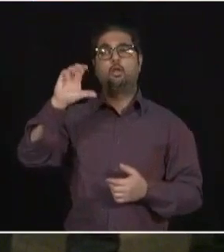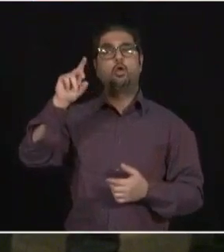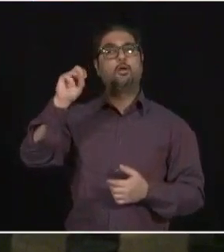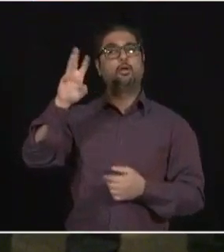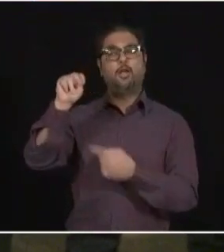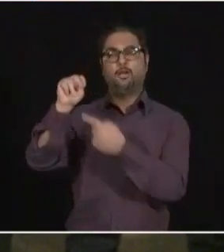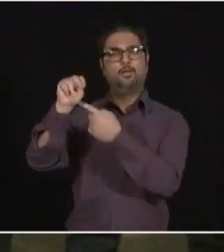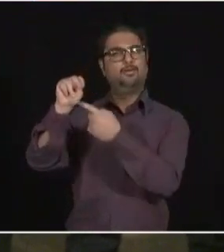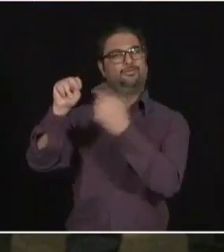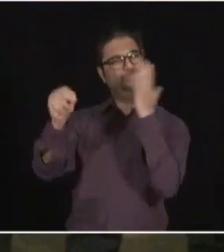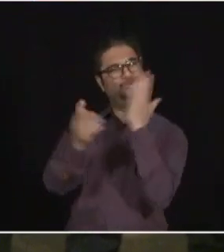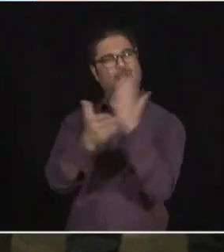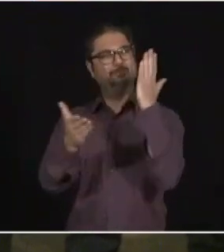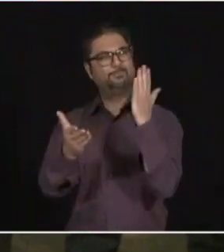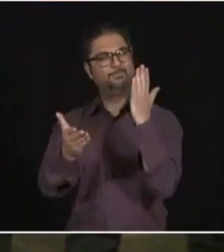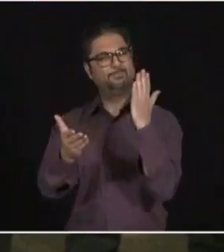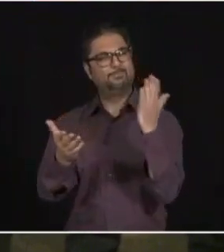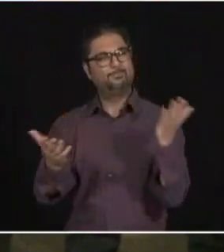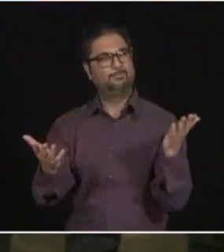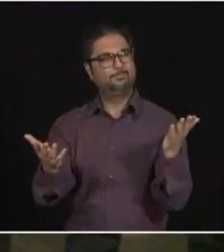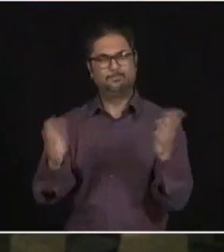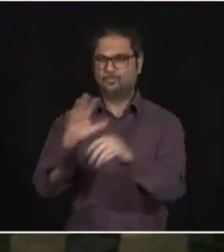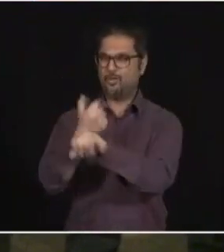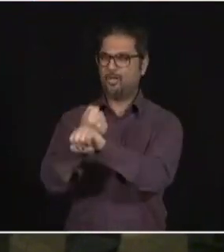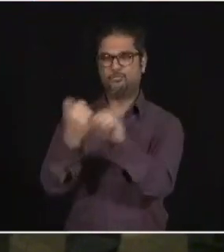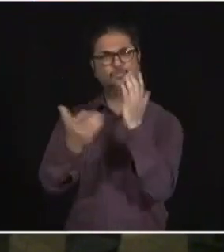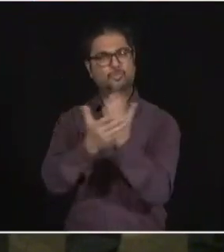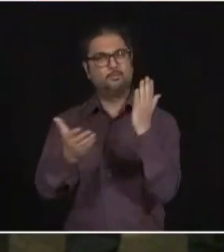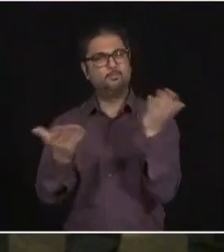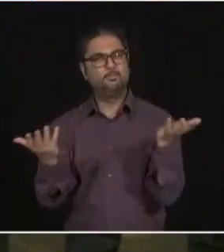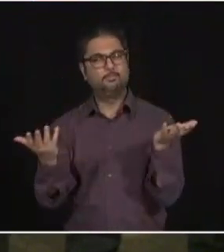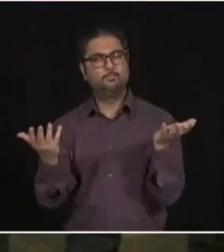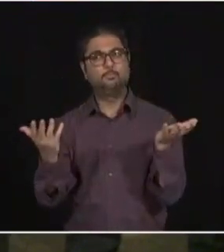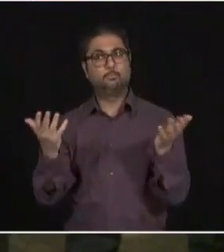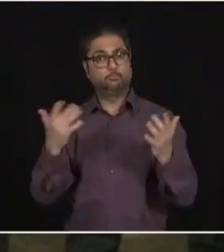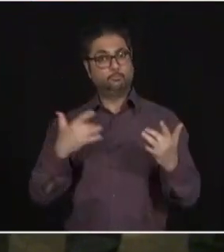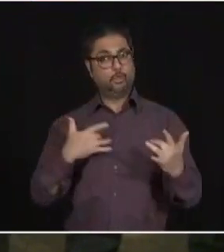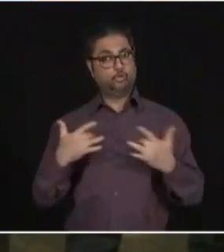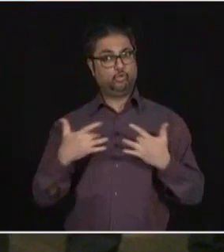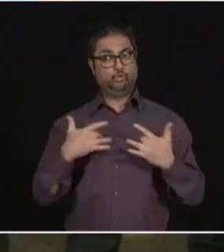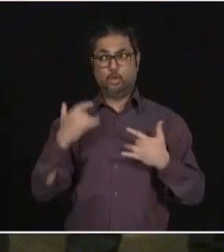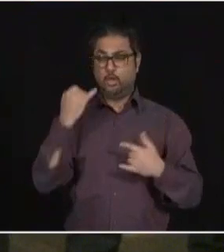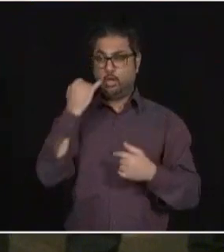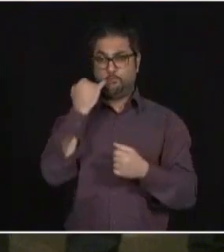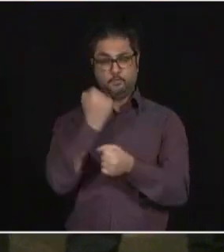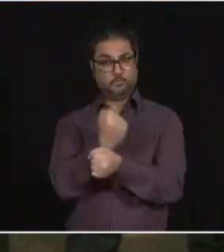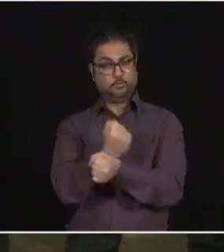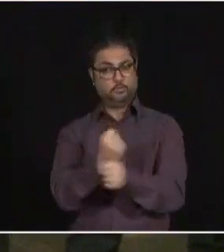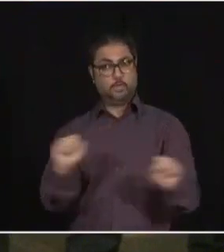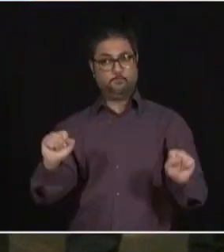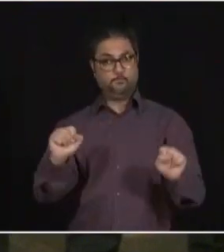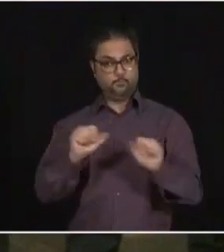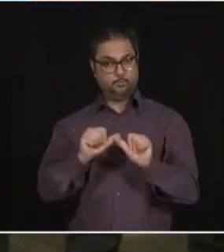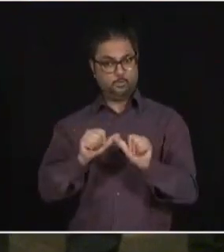approach takes too long, that we're going to start to see more and more people just ignoring the recommendations from the